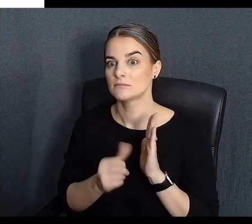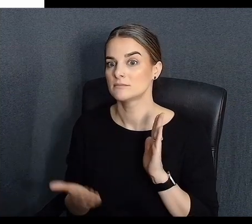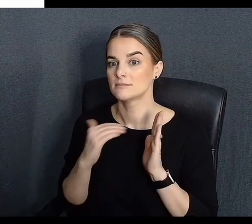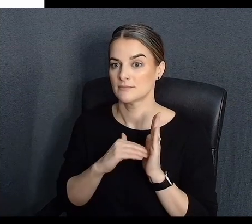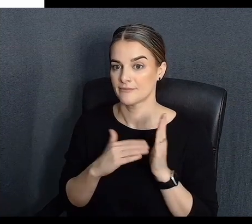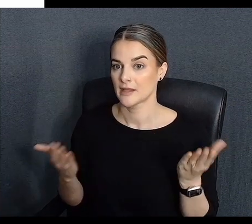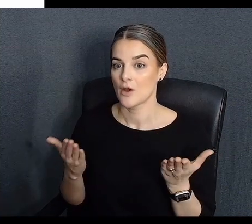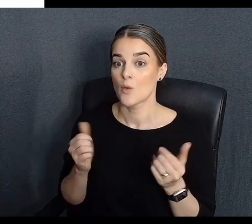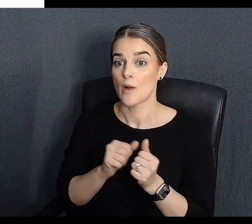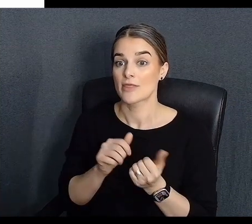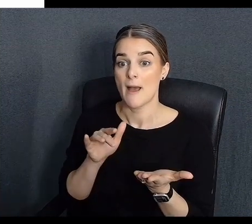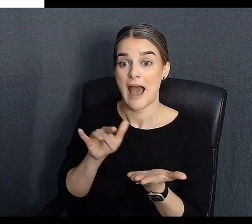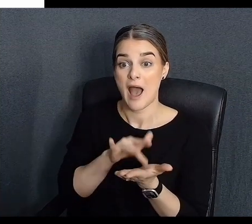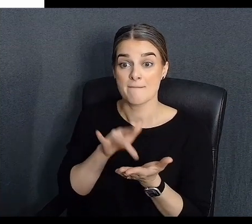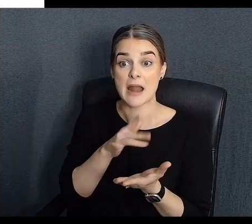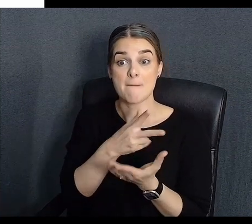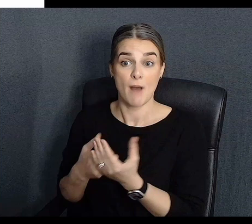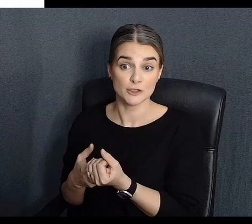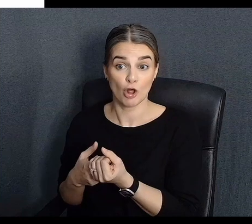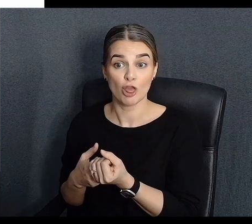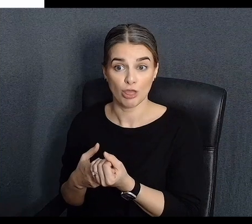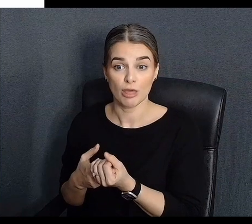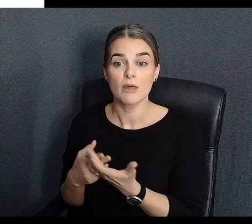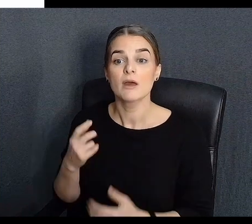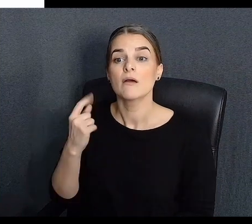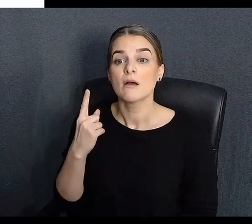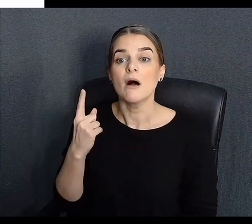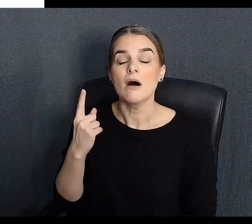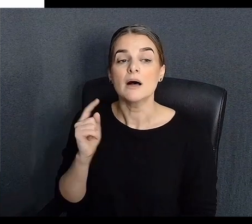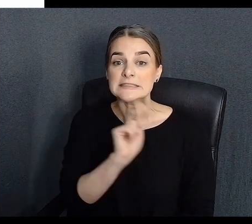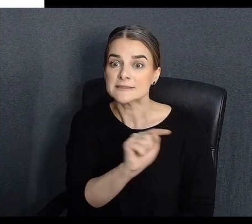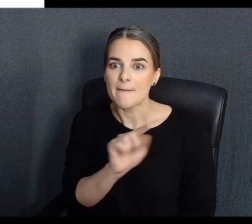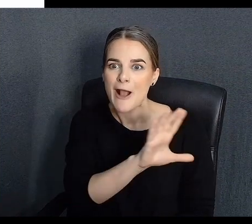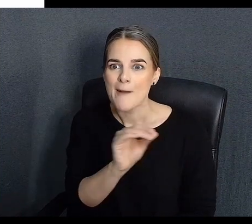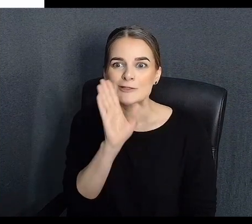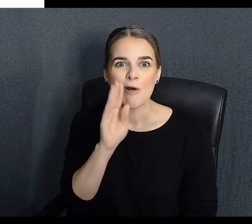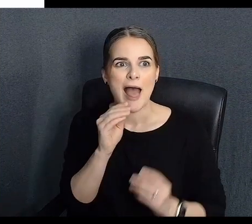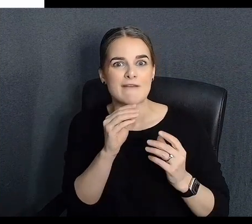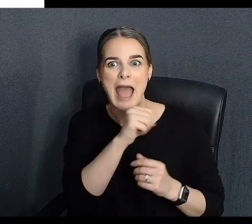some companies are going to offer a whole list of apps that you can choose from.